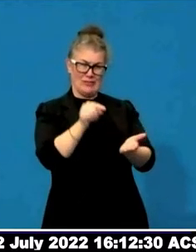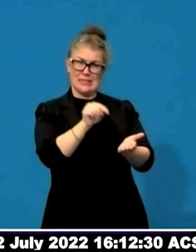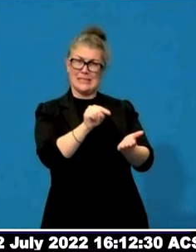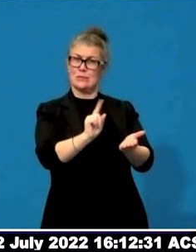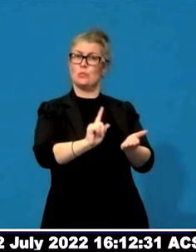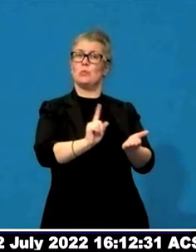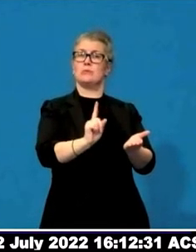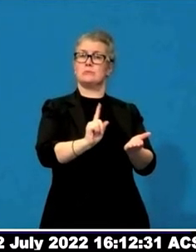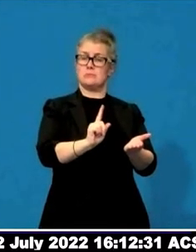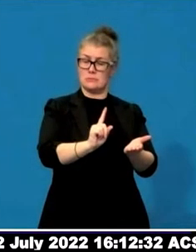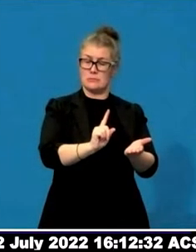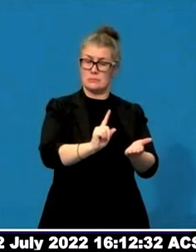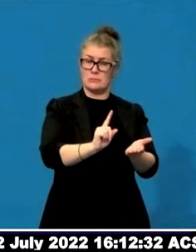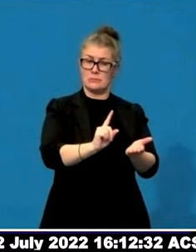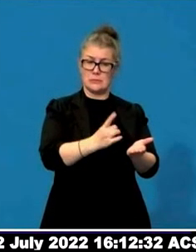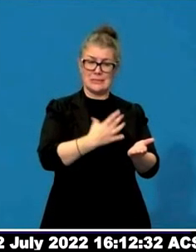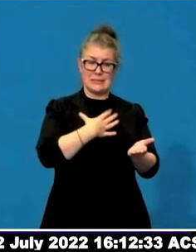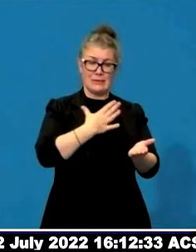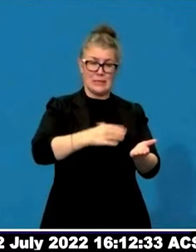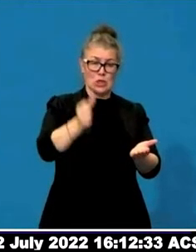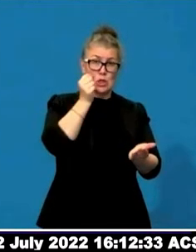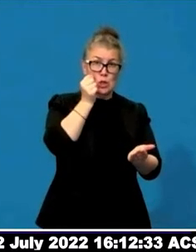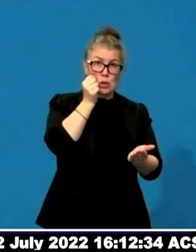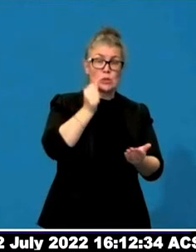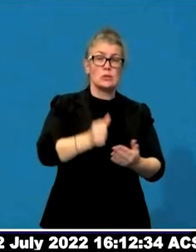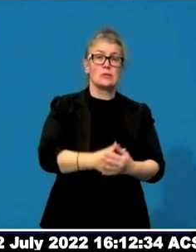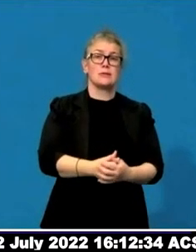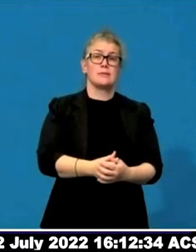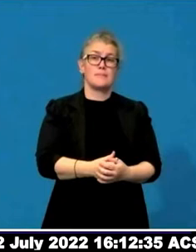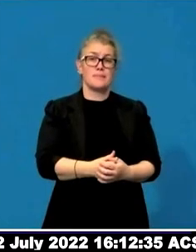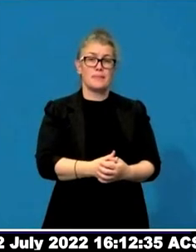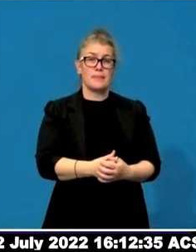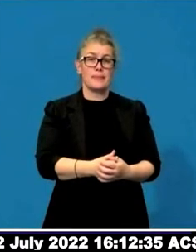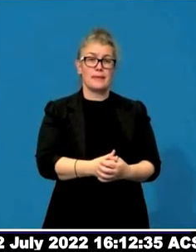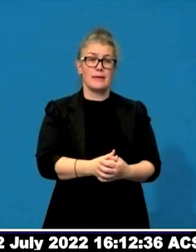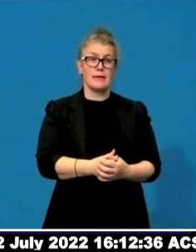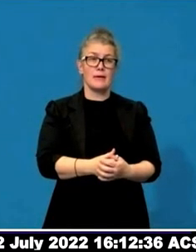Because of, yeah, no, I guess, representation